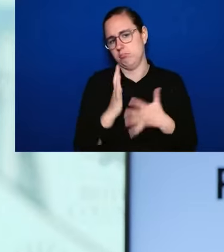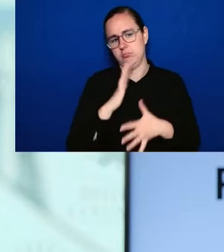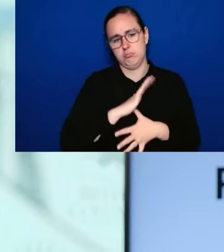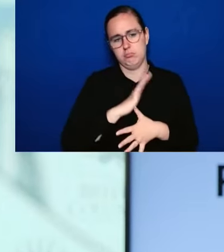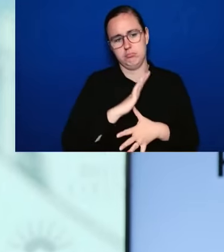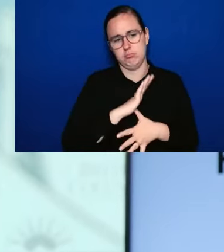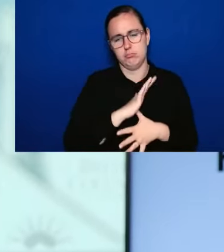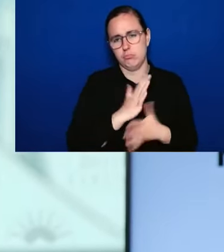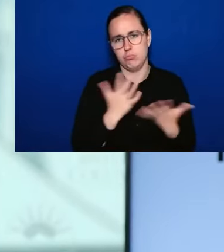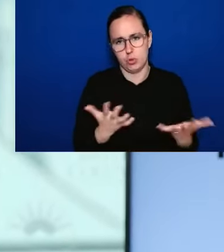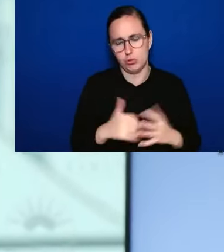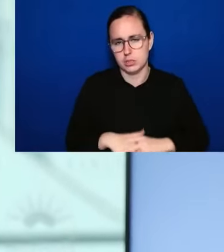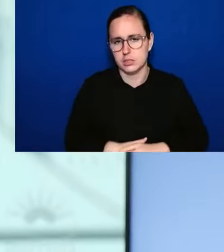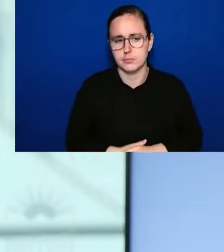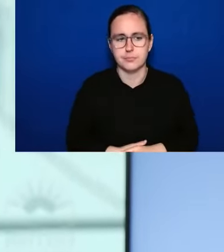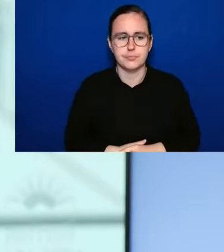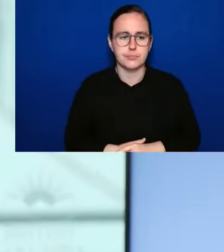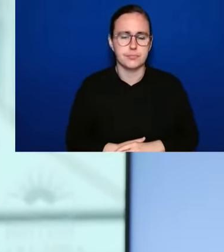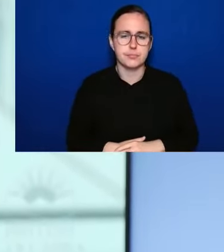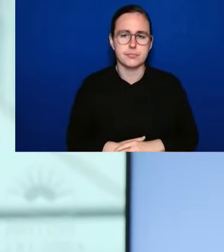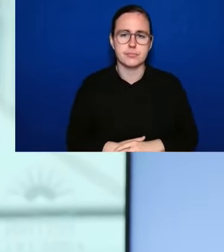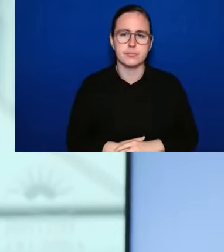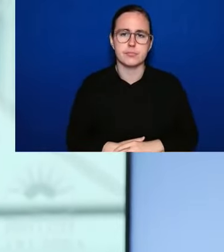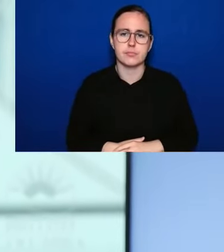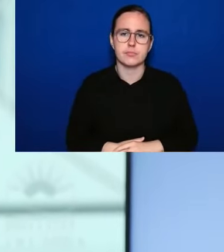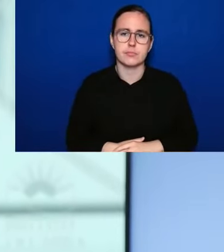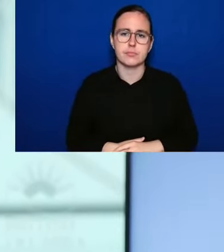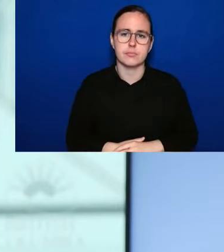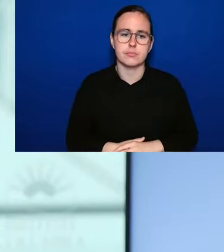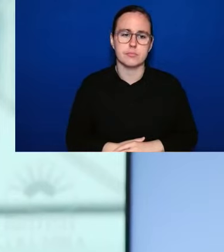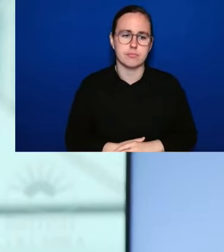will now transfer over onto the phone lines our first question